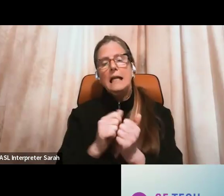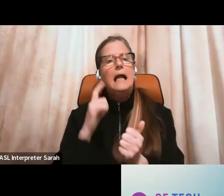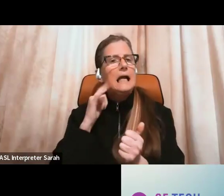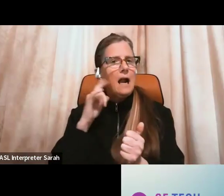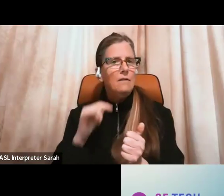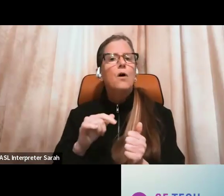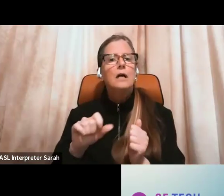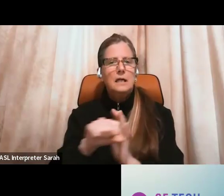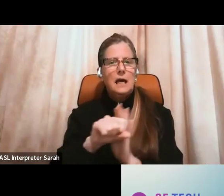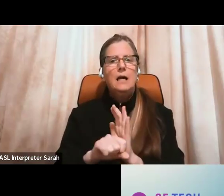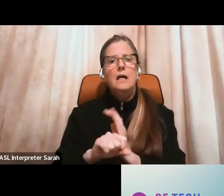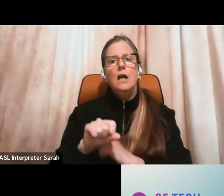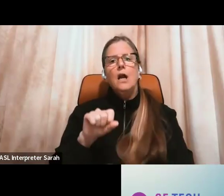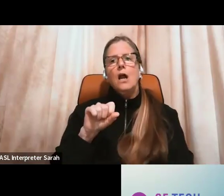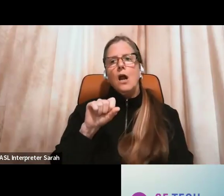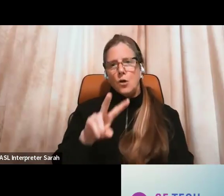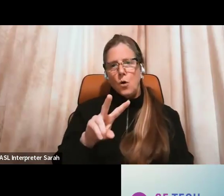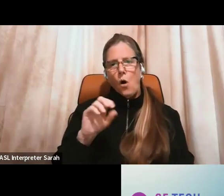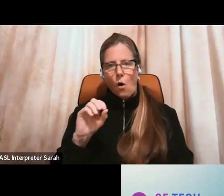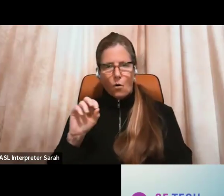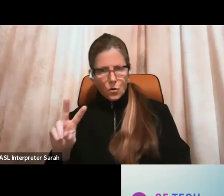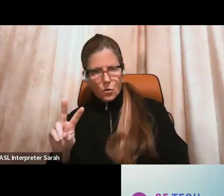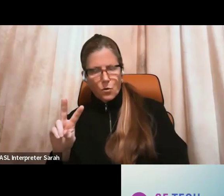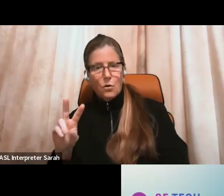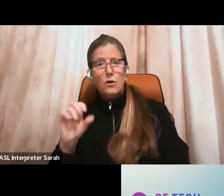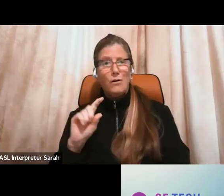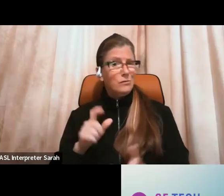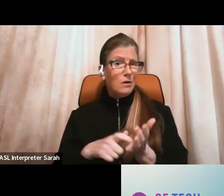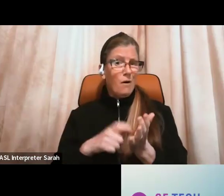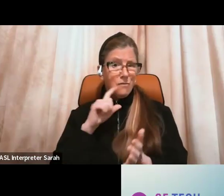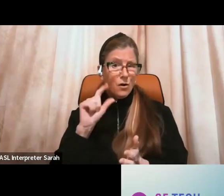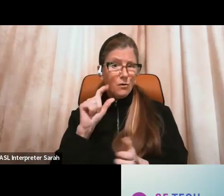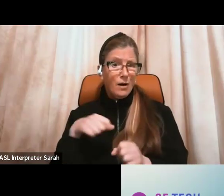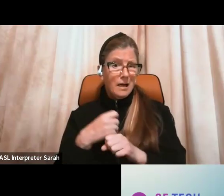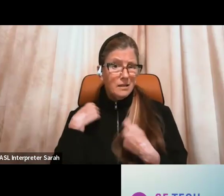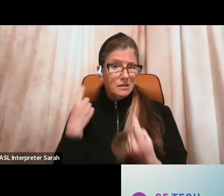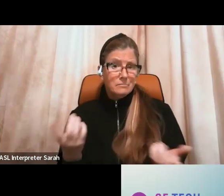right? So it's been… it's been required for 20 years, and I would say, just in the past you know,